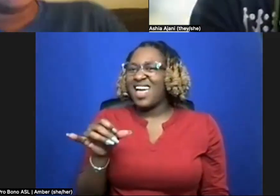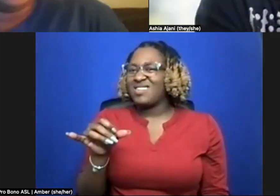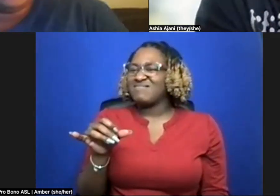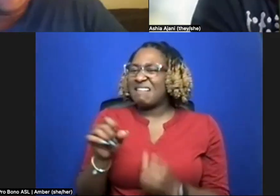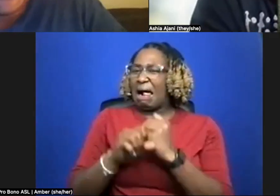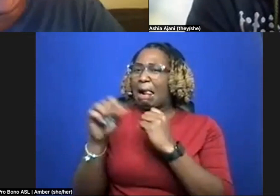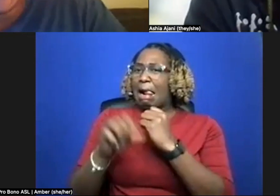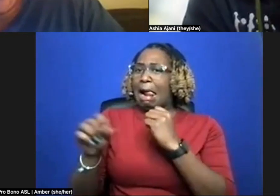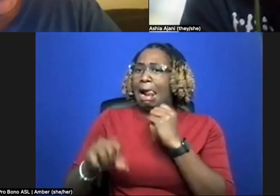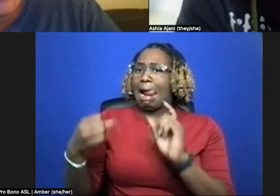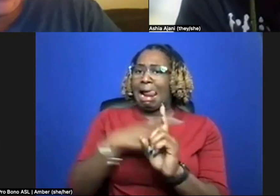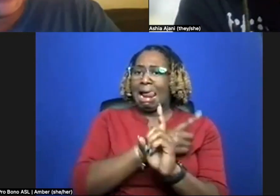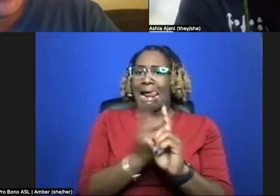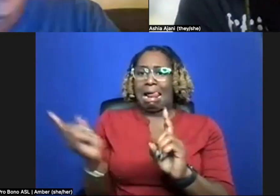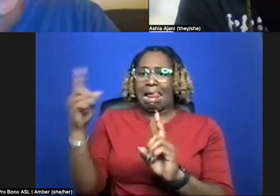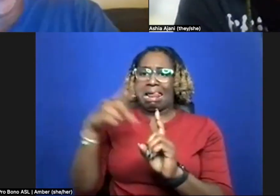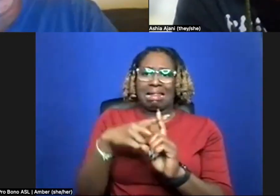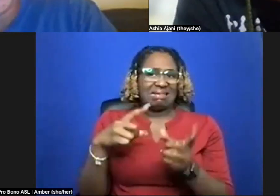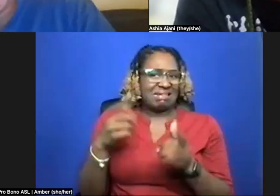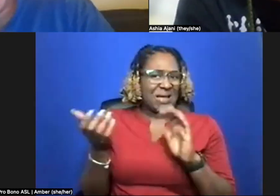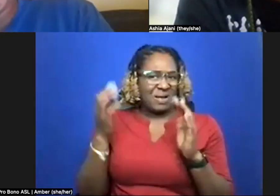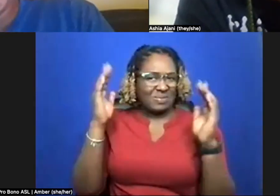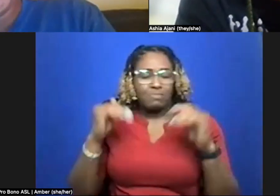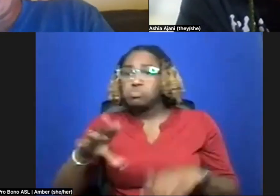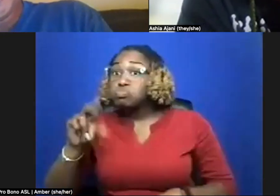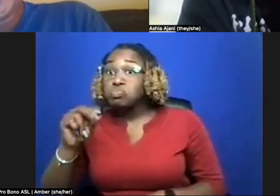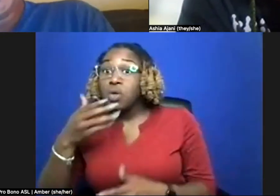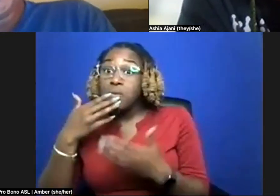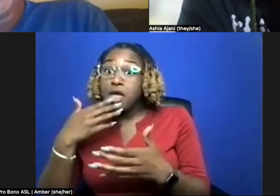No, thank you for all of that. It's just like, it's such— so beautiful to kind of